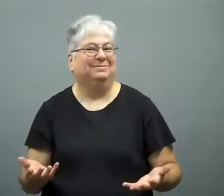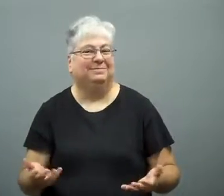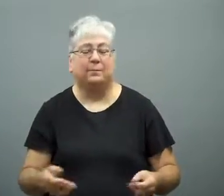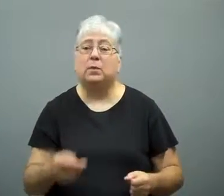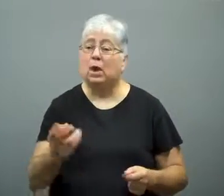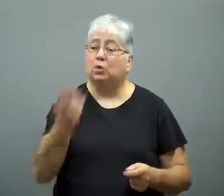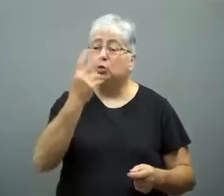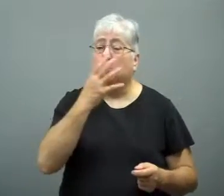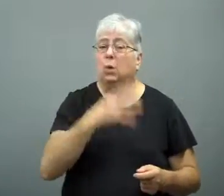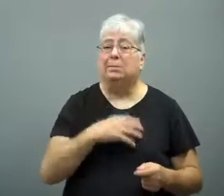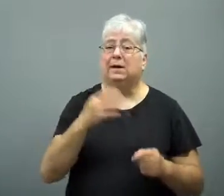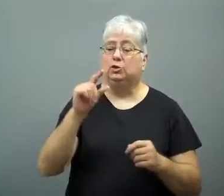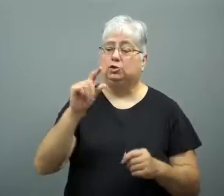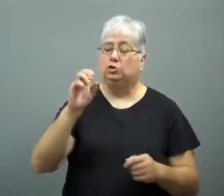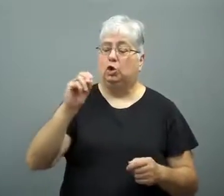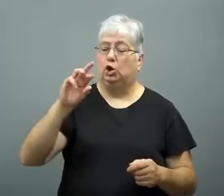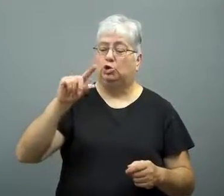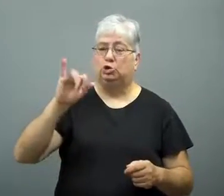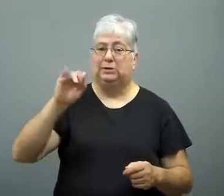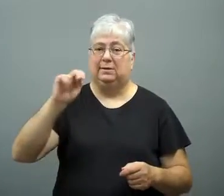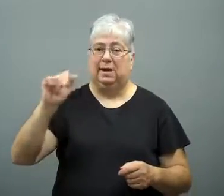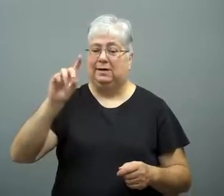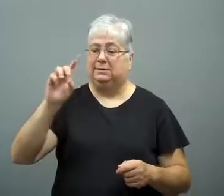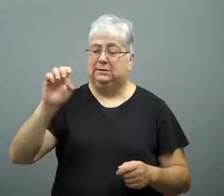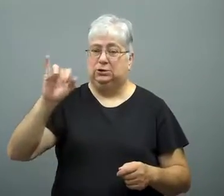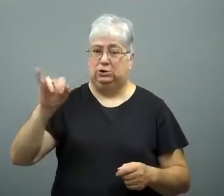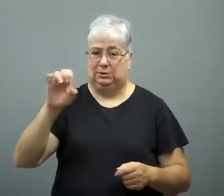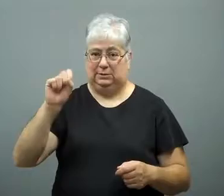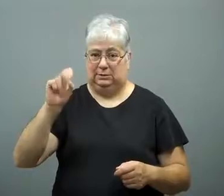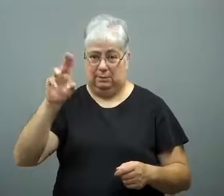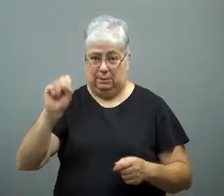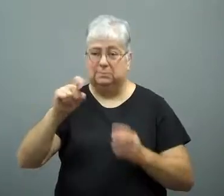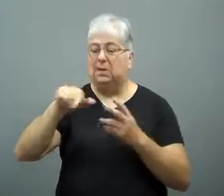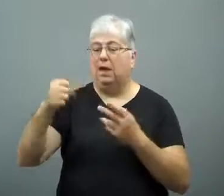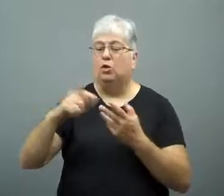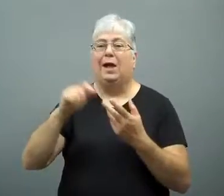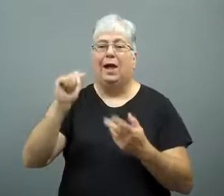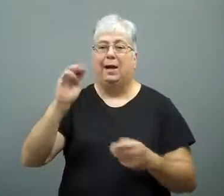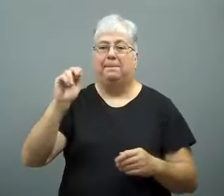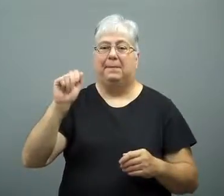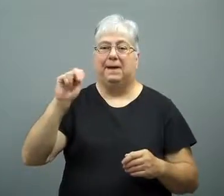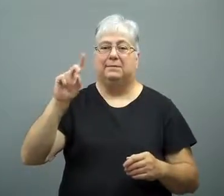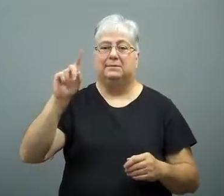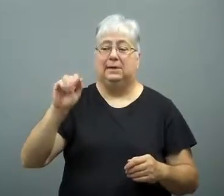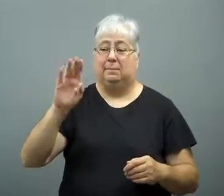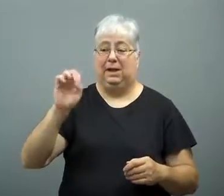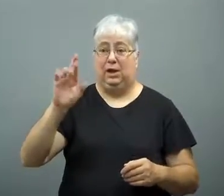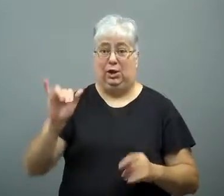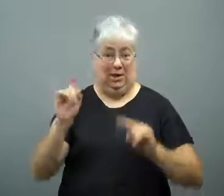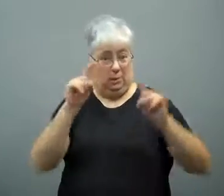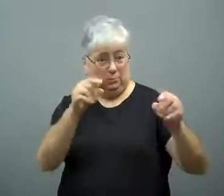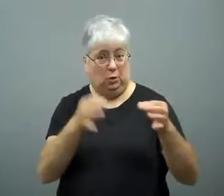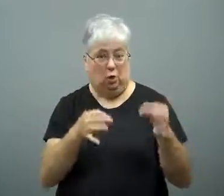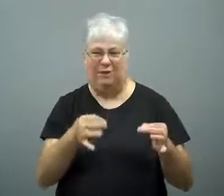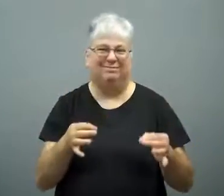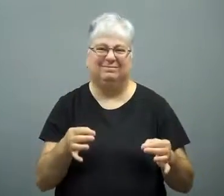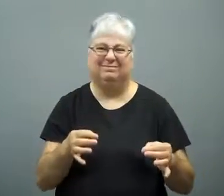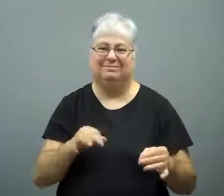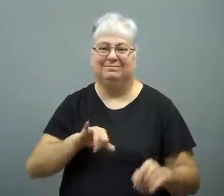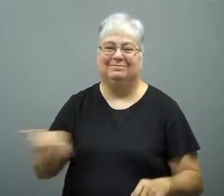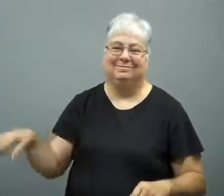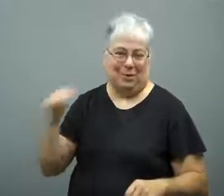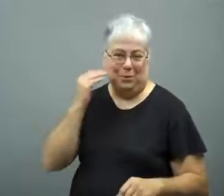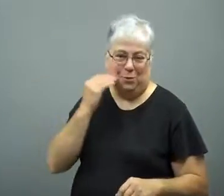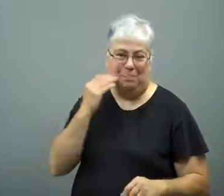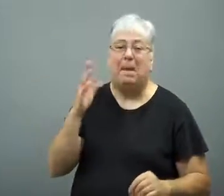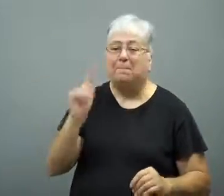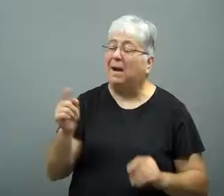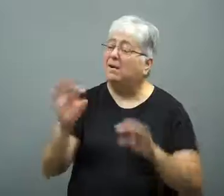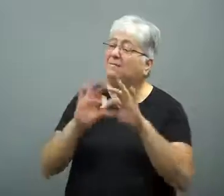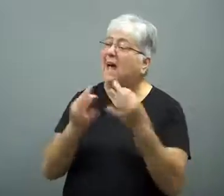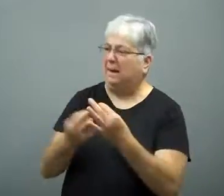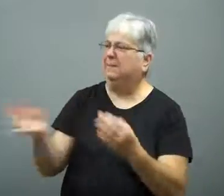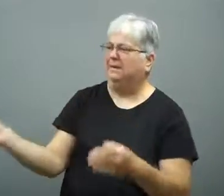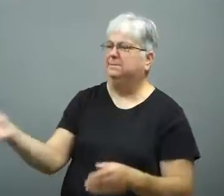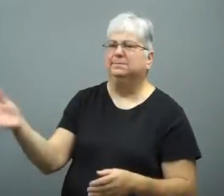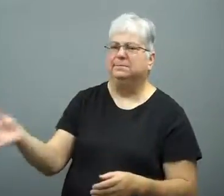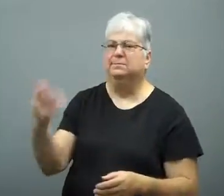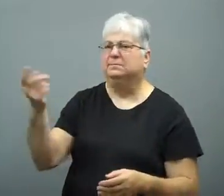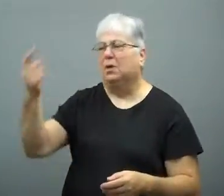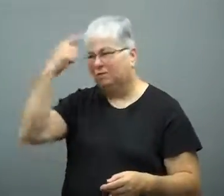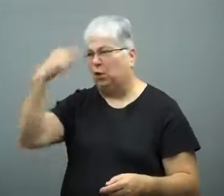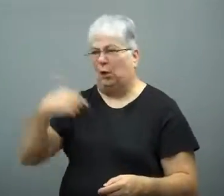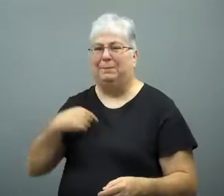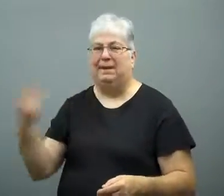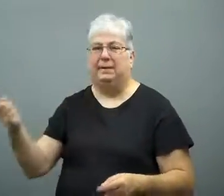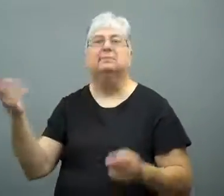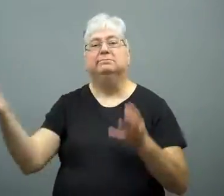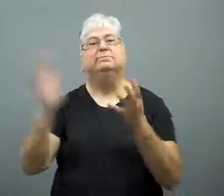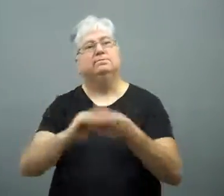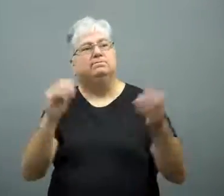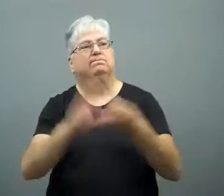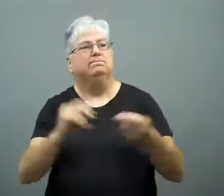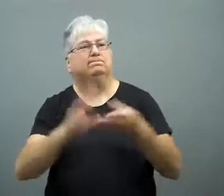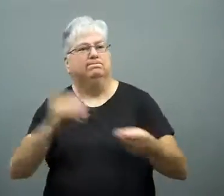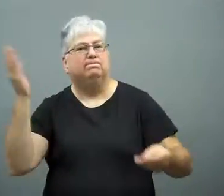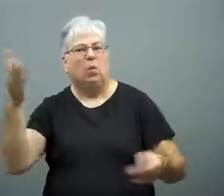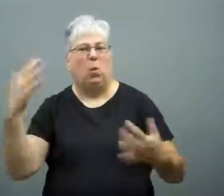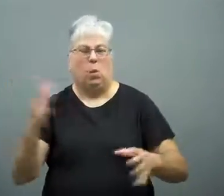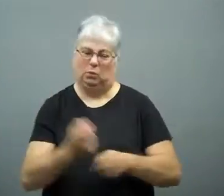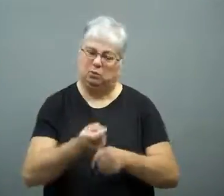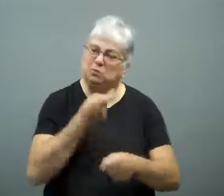Two of the women, Georgina DeJesus and Amanda Berry didn't go to the hearing.